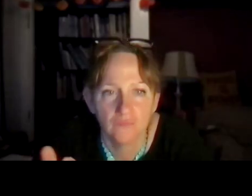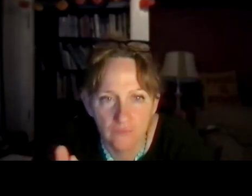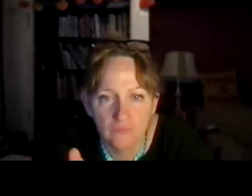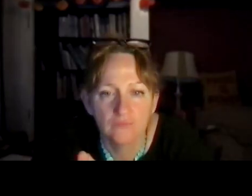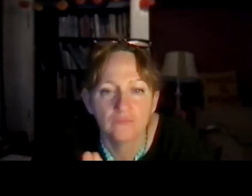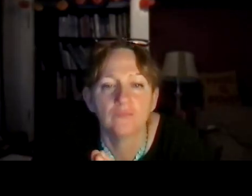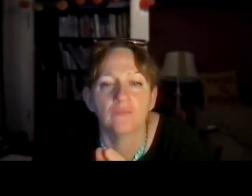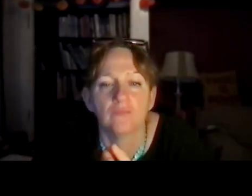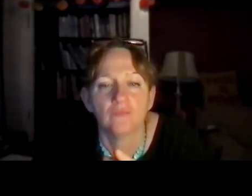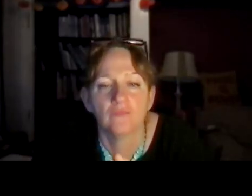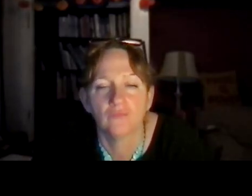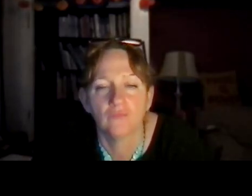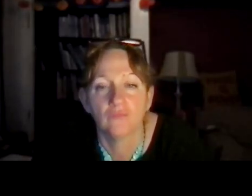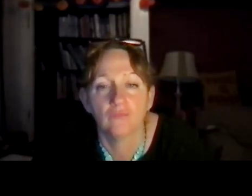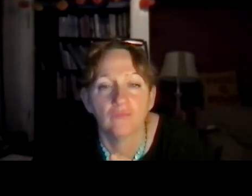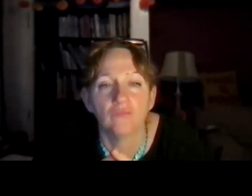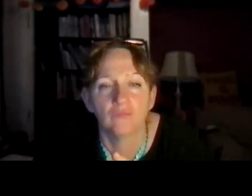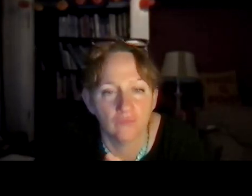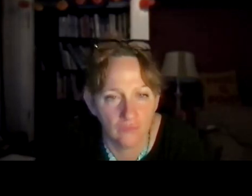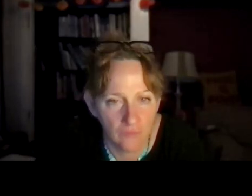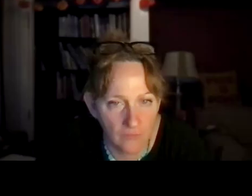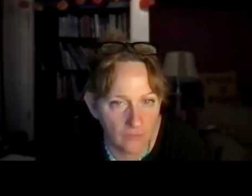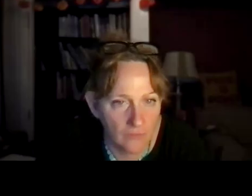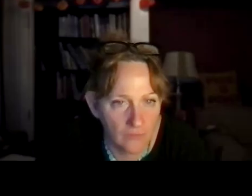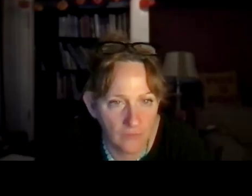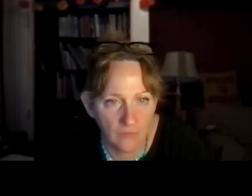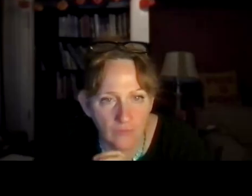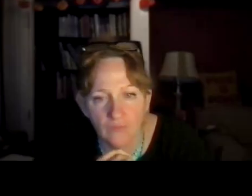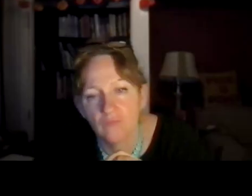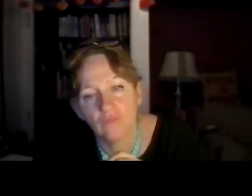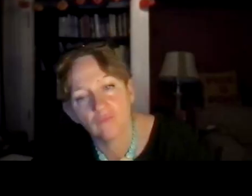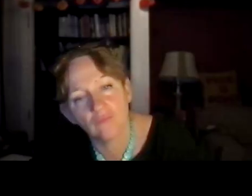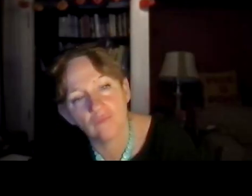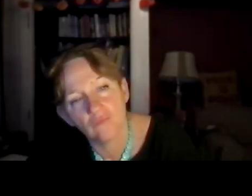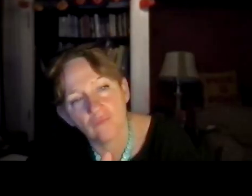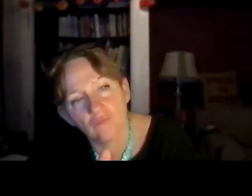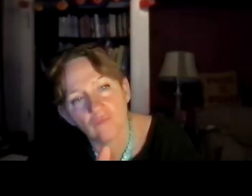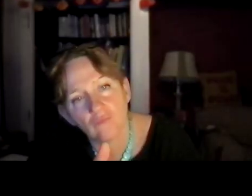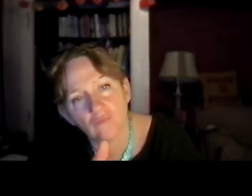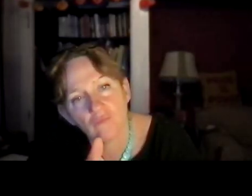iPhone: had to rely on just hearing. And I I went to the Helen Keller National center.